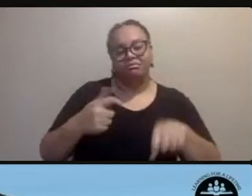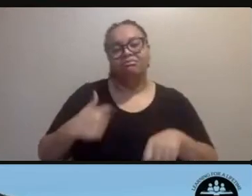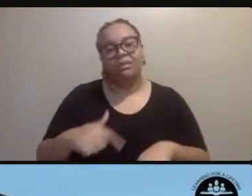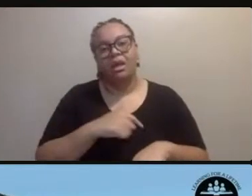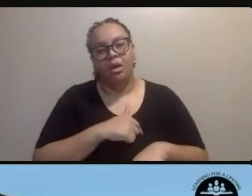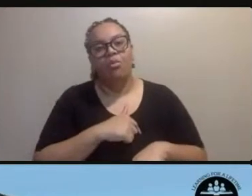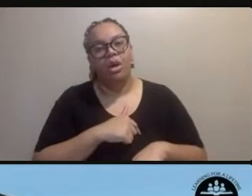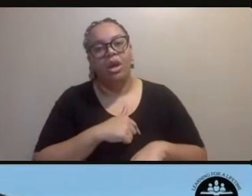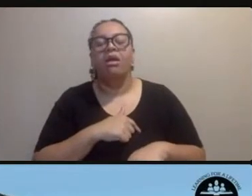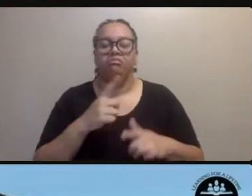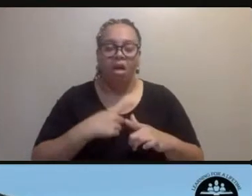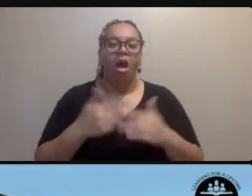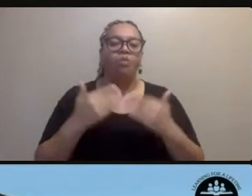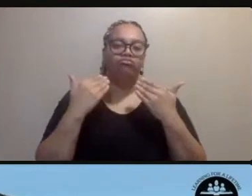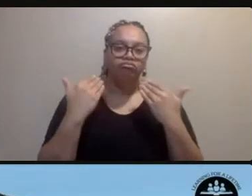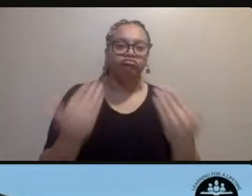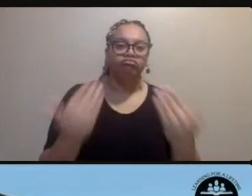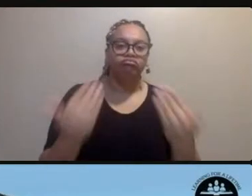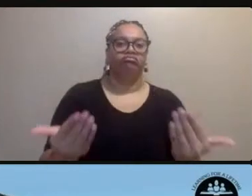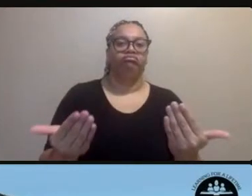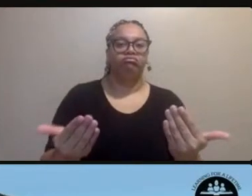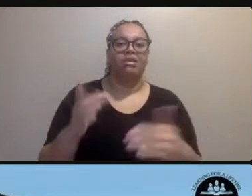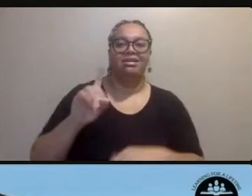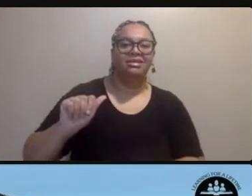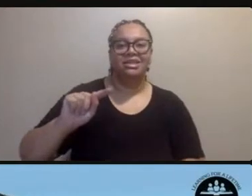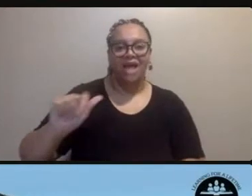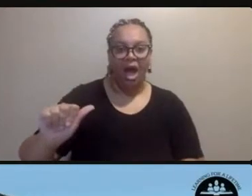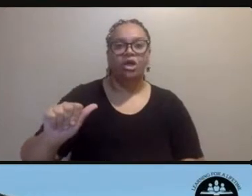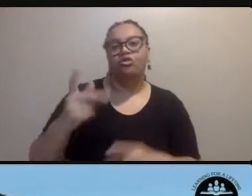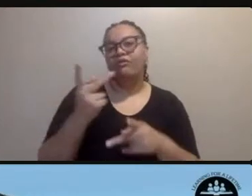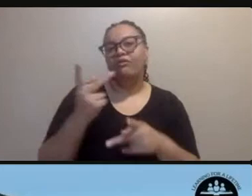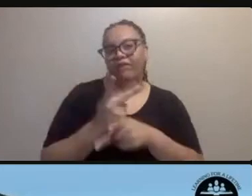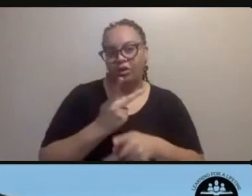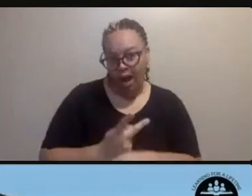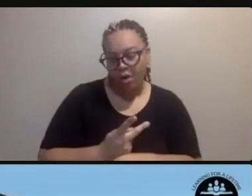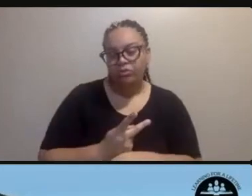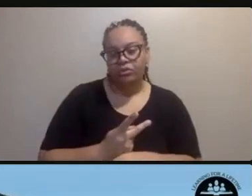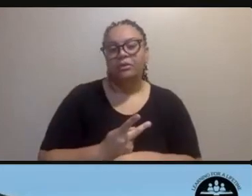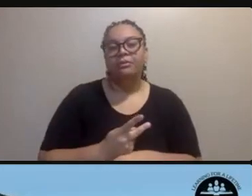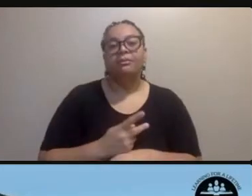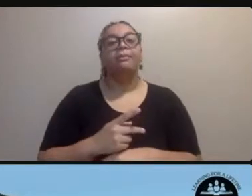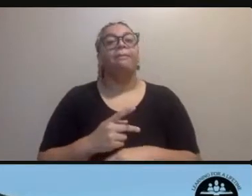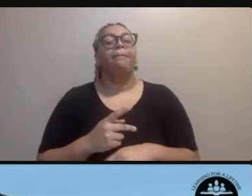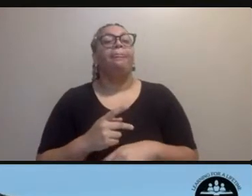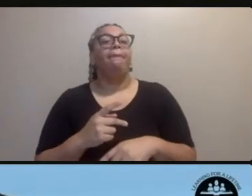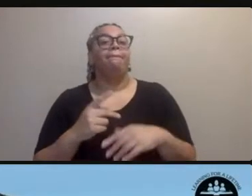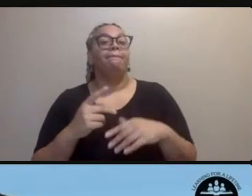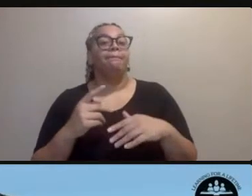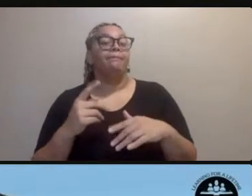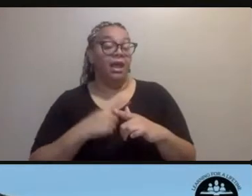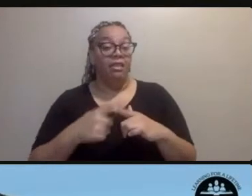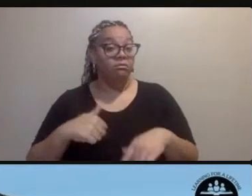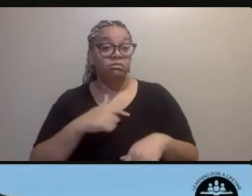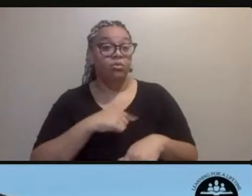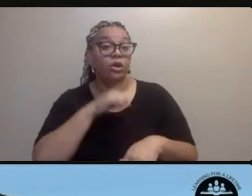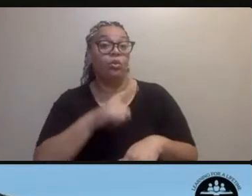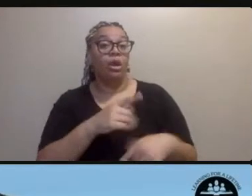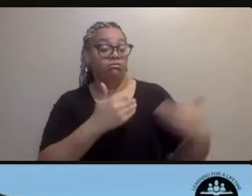STUDENT'S SAFETY AND THEN AND ONLY WHEN WE REALLY GET A GOOD HANDLE ABOUT WHAT IT MEANS.